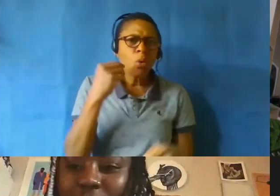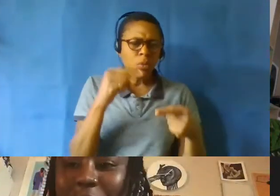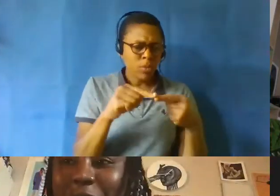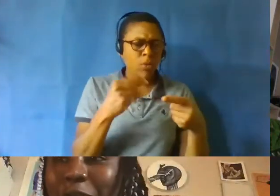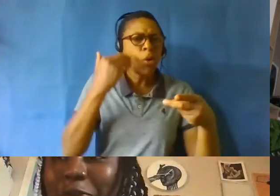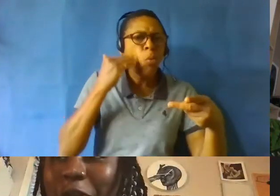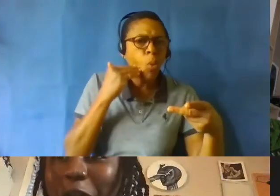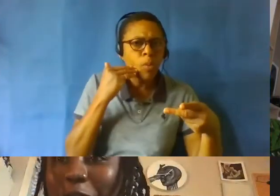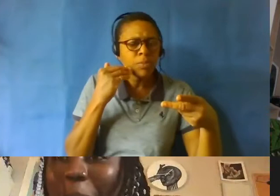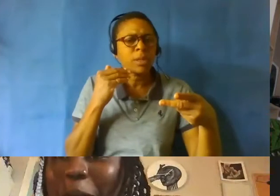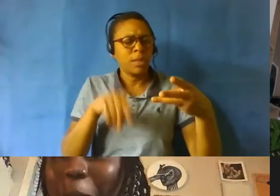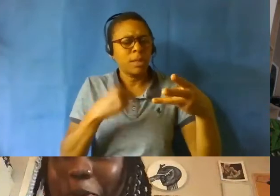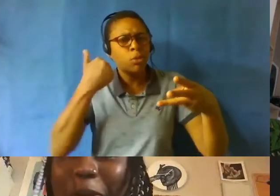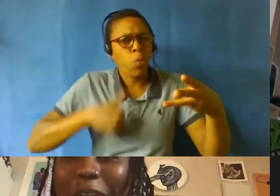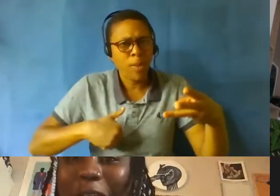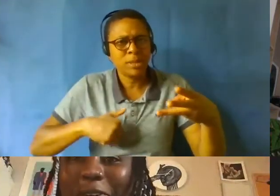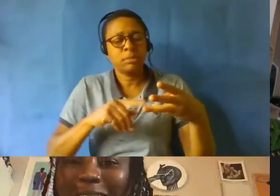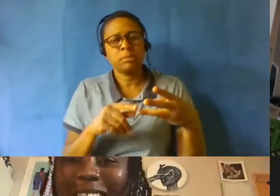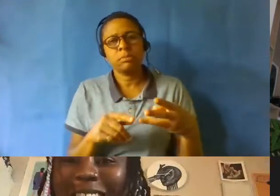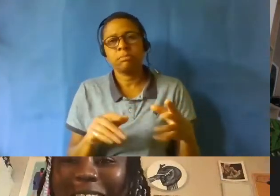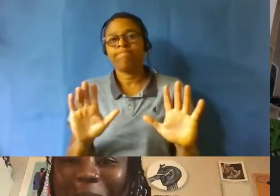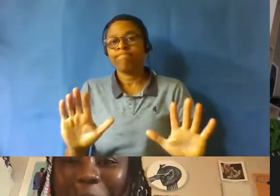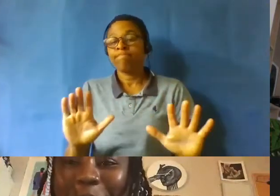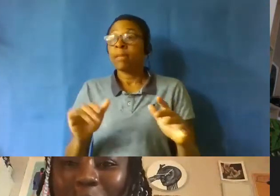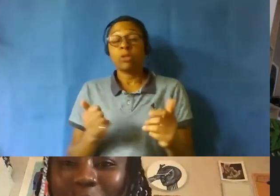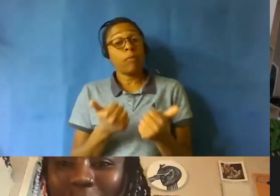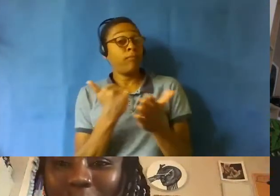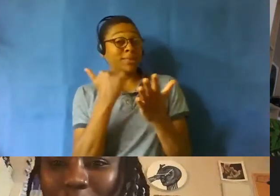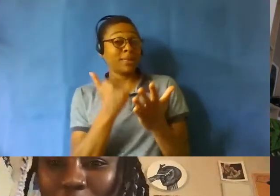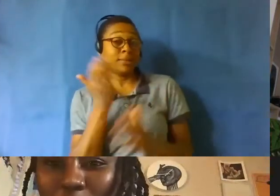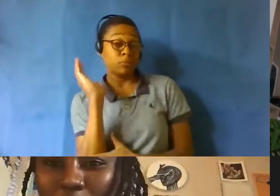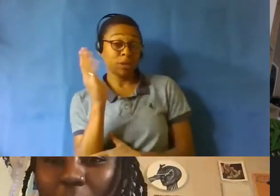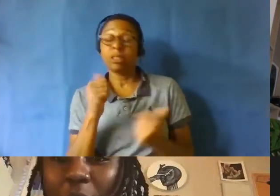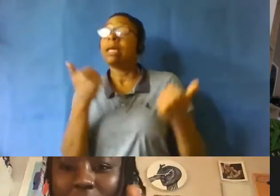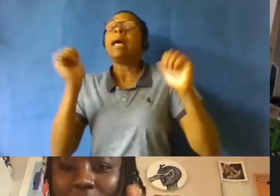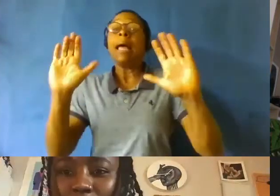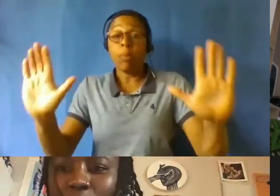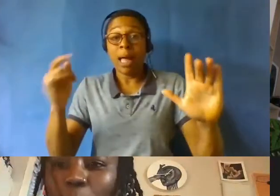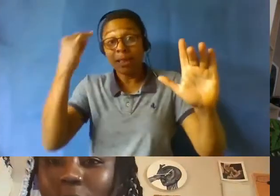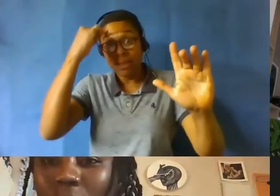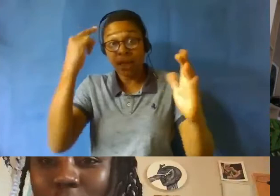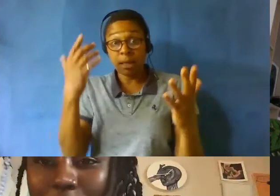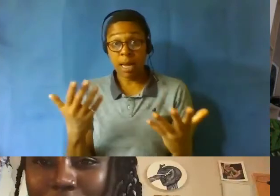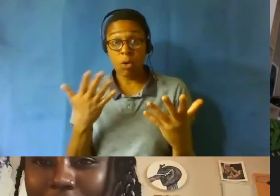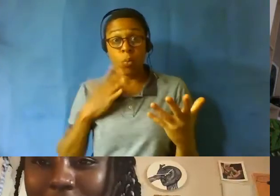have to wrap it up around now oh I think we've got one last question here to